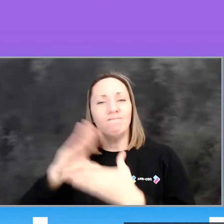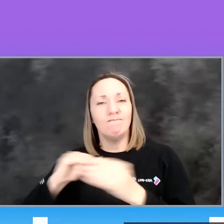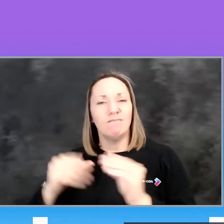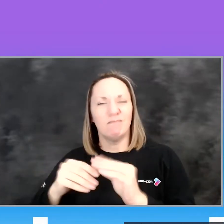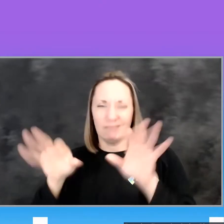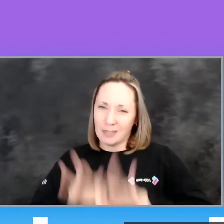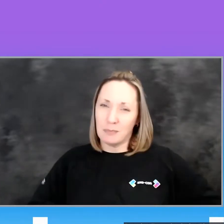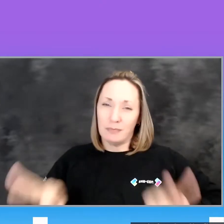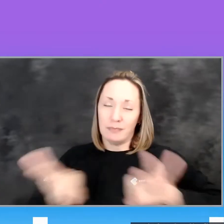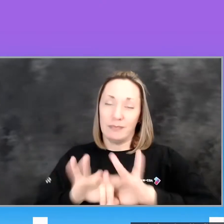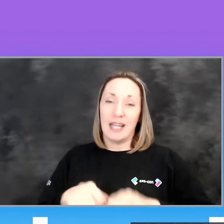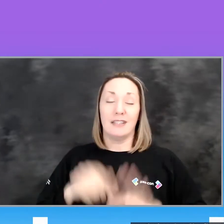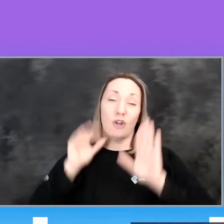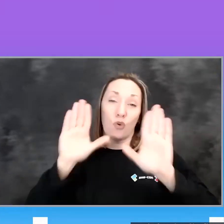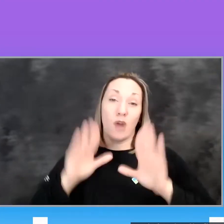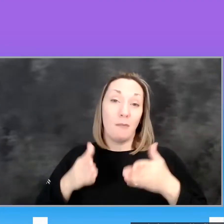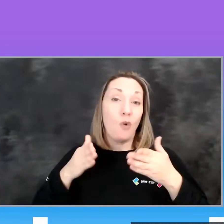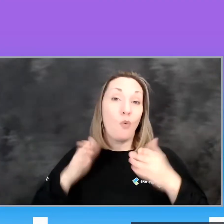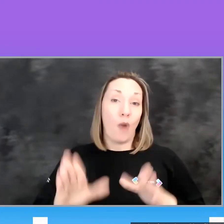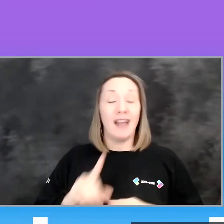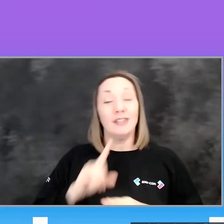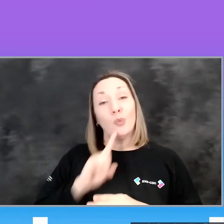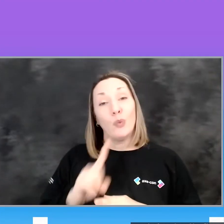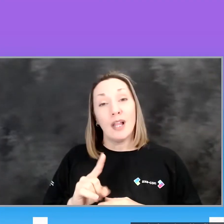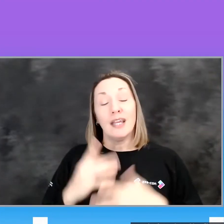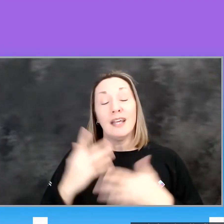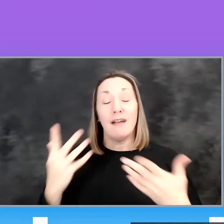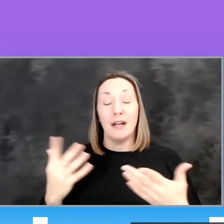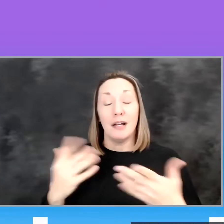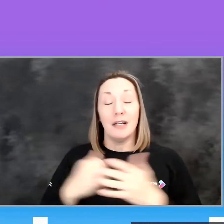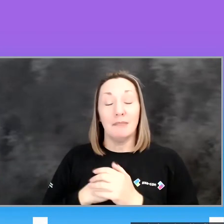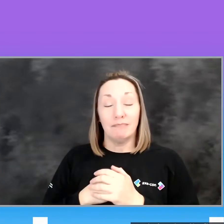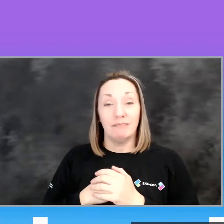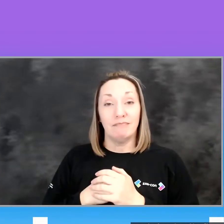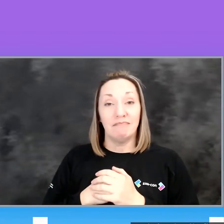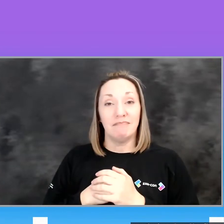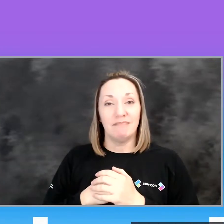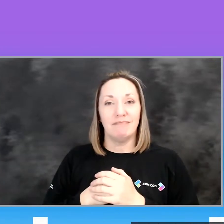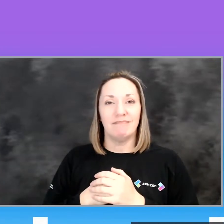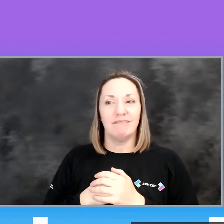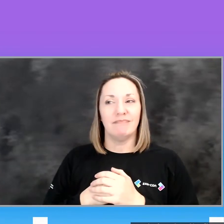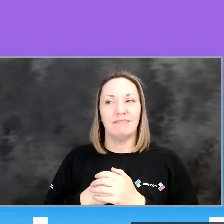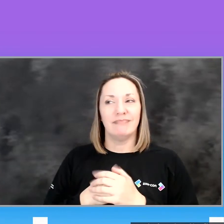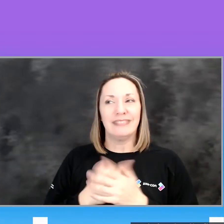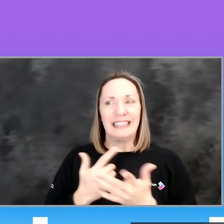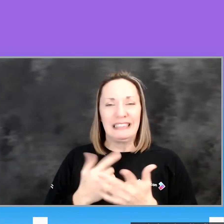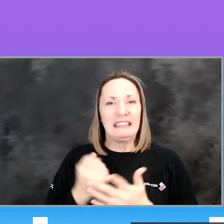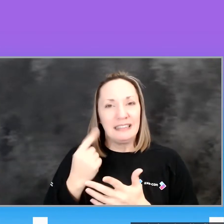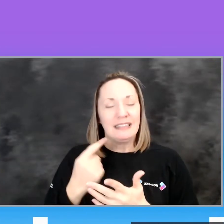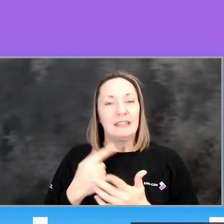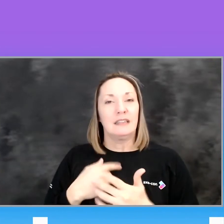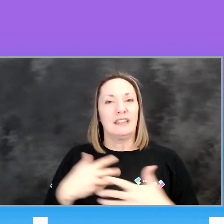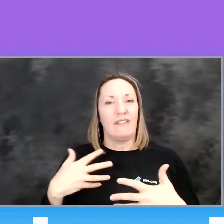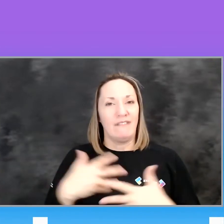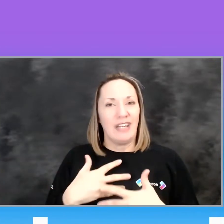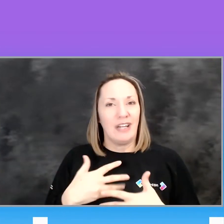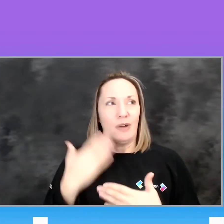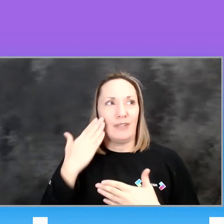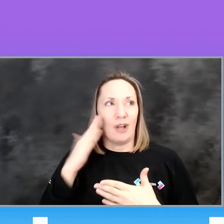it is an incredible way to really dissipate the fear of the